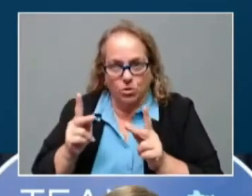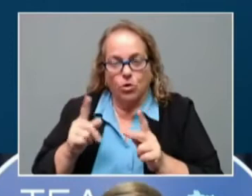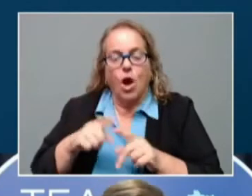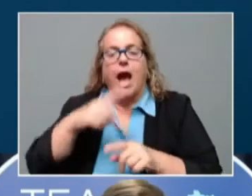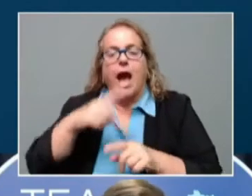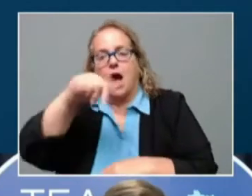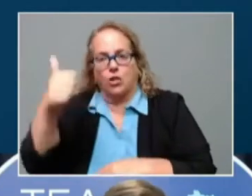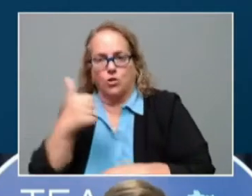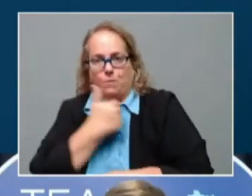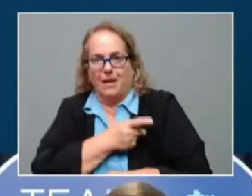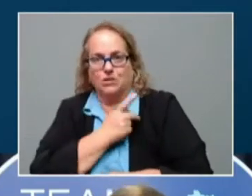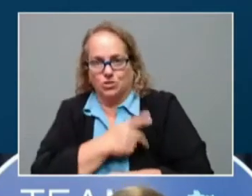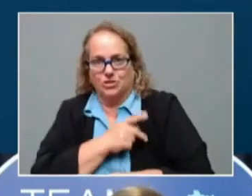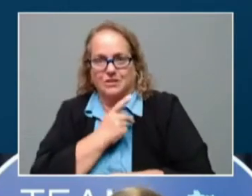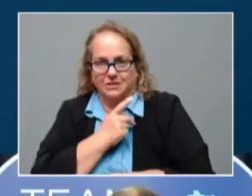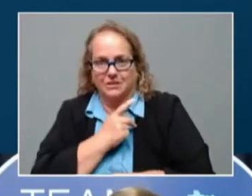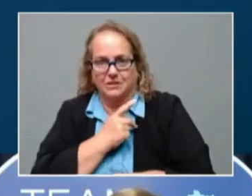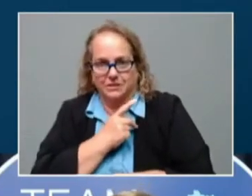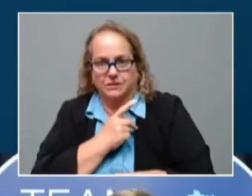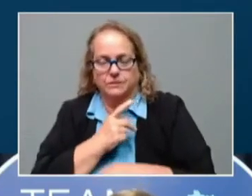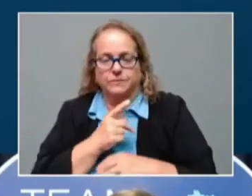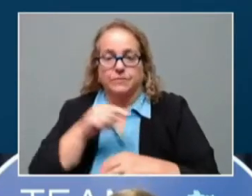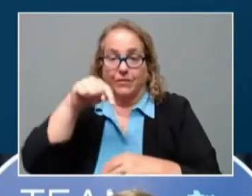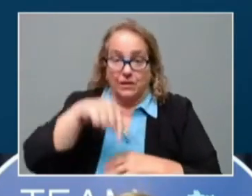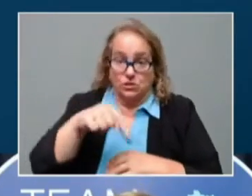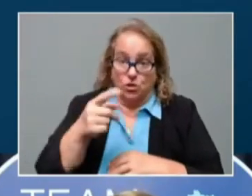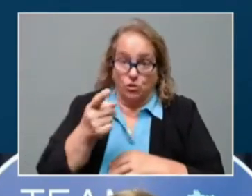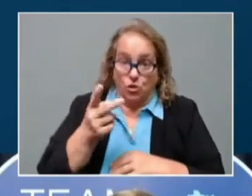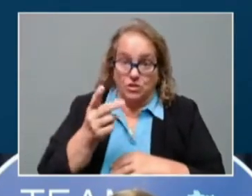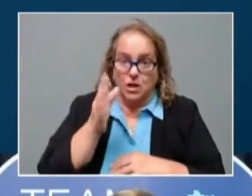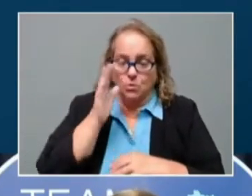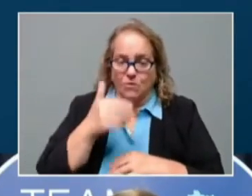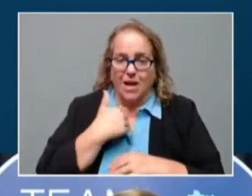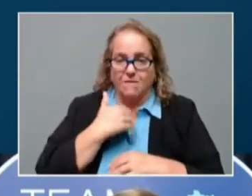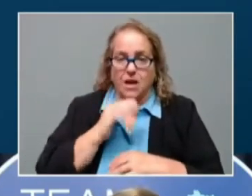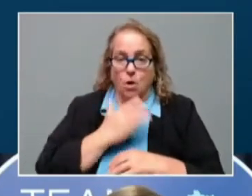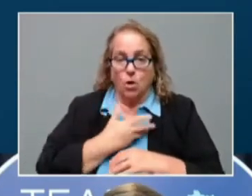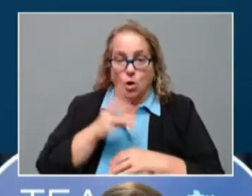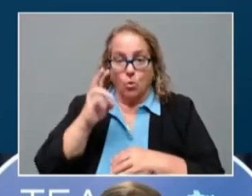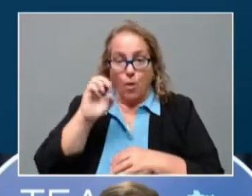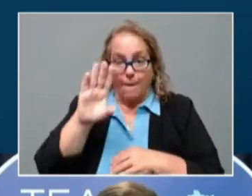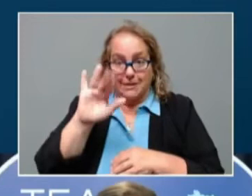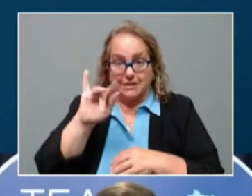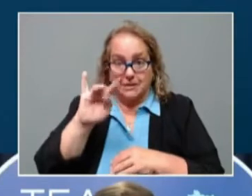Thursday, we're going to have our website up showing uh everywhere. It's